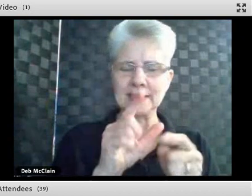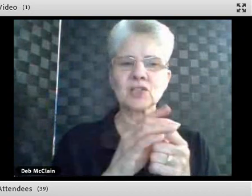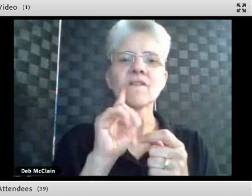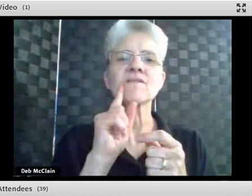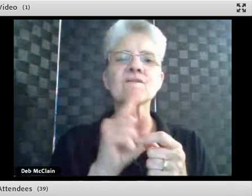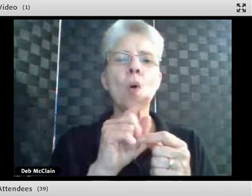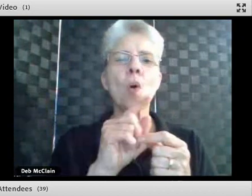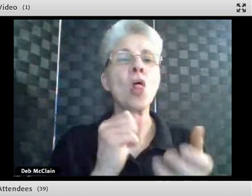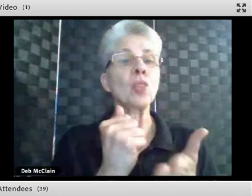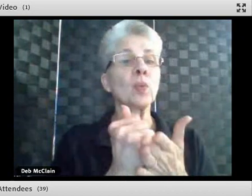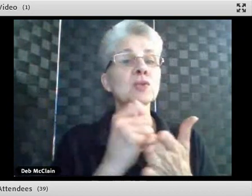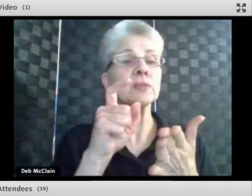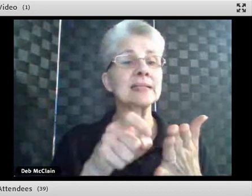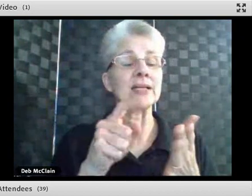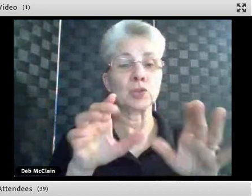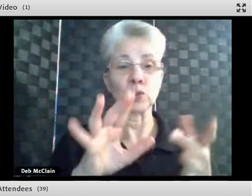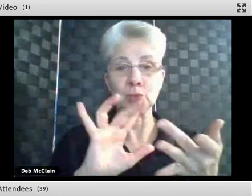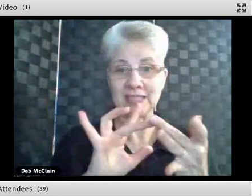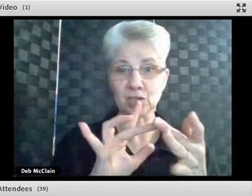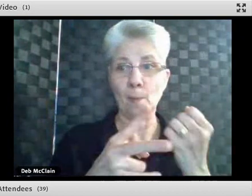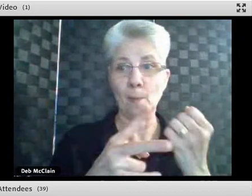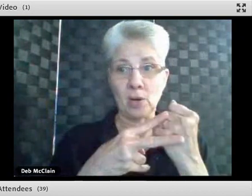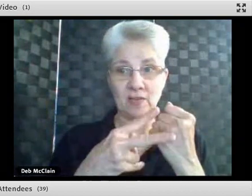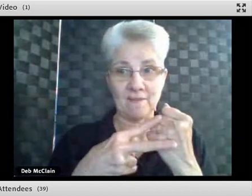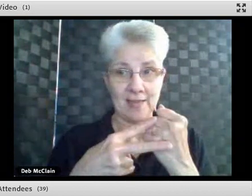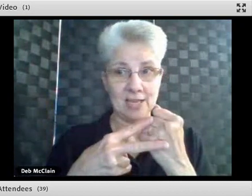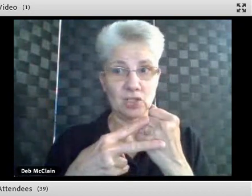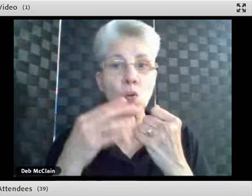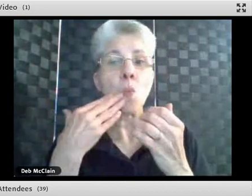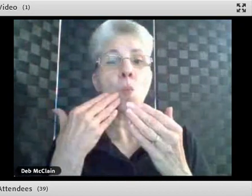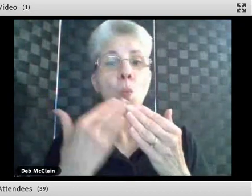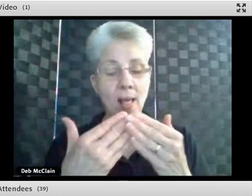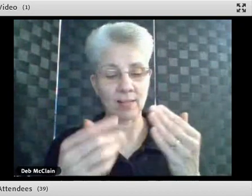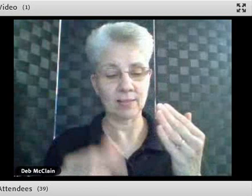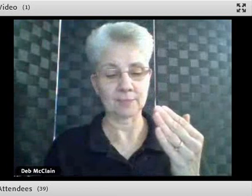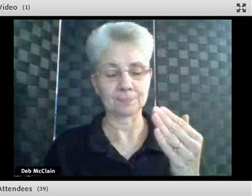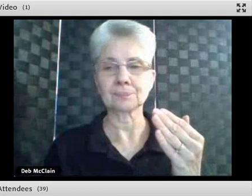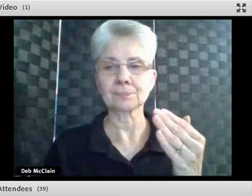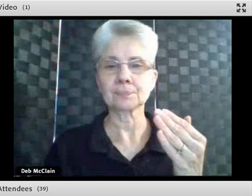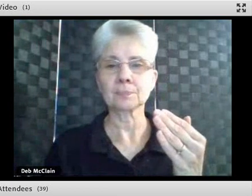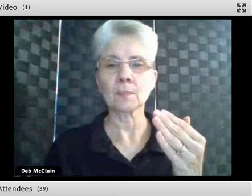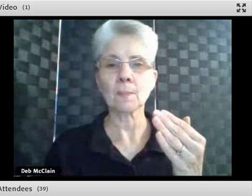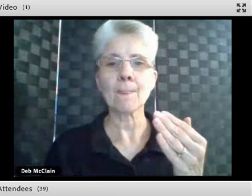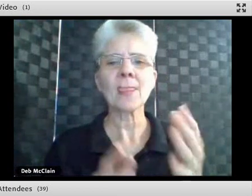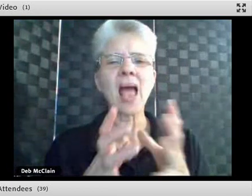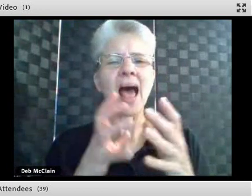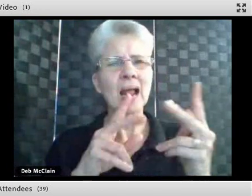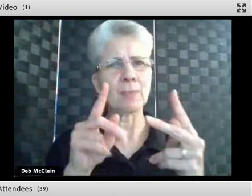for the resources needed to do digital preservation well. A lot of people are doing digital preservation